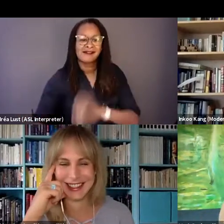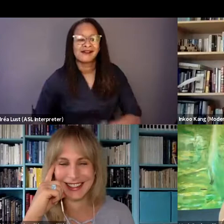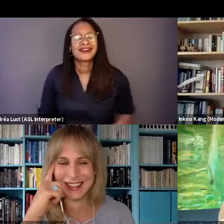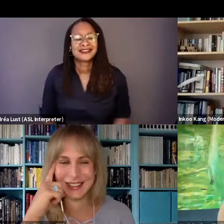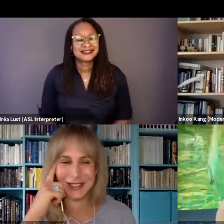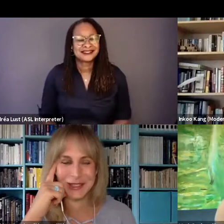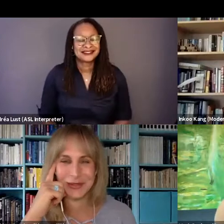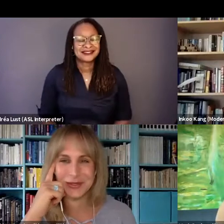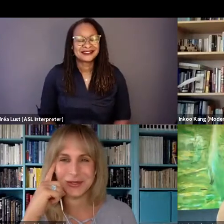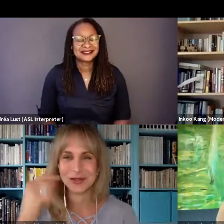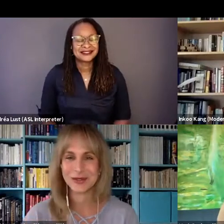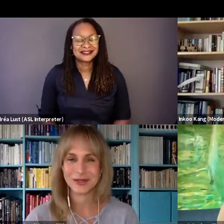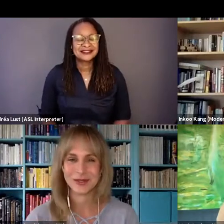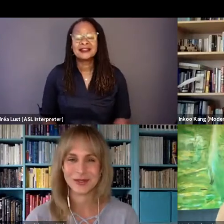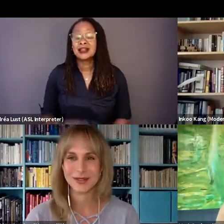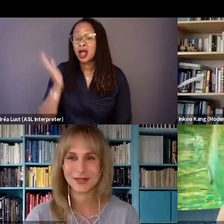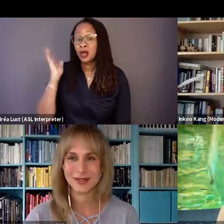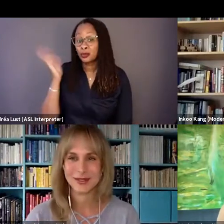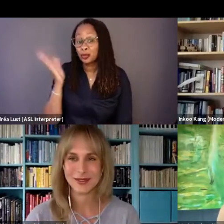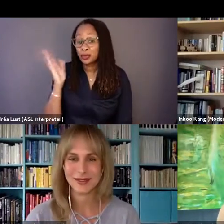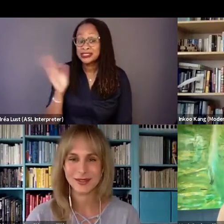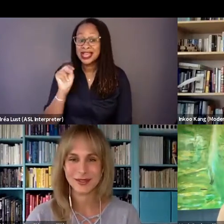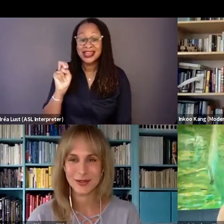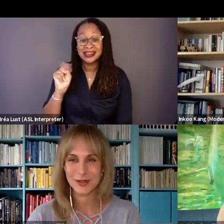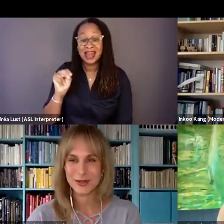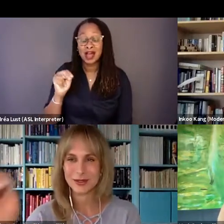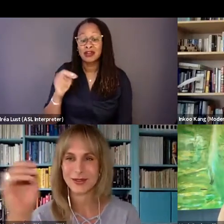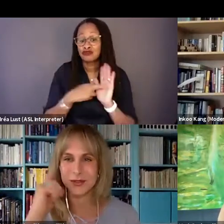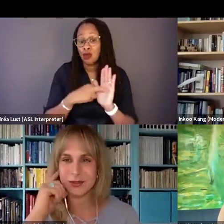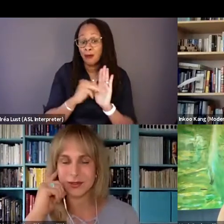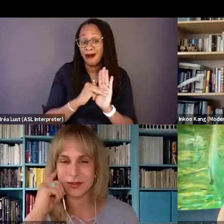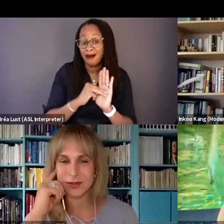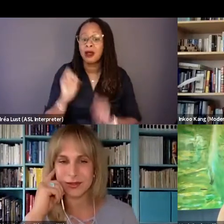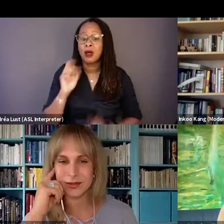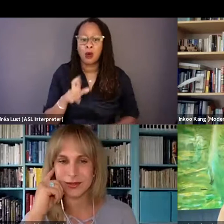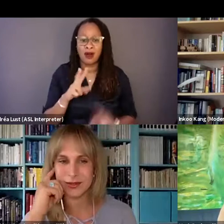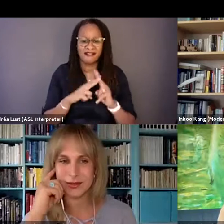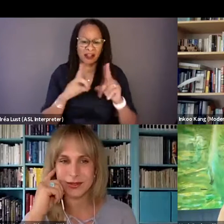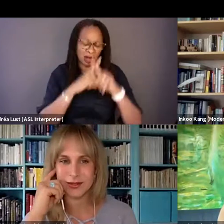Yeah, is presenting a non-role model or just a really complicated anti-hero,